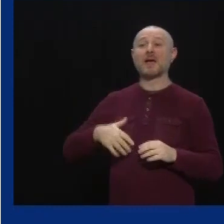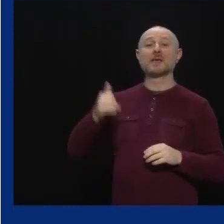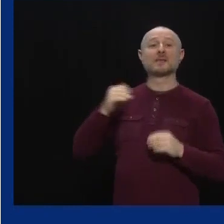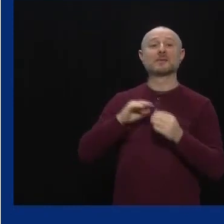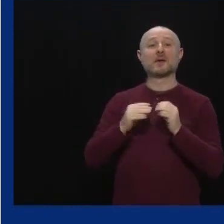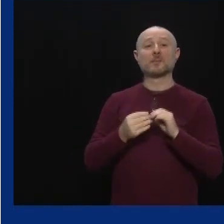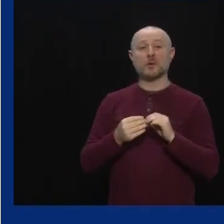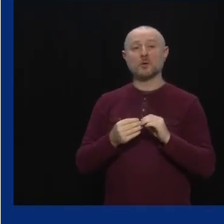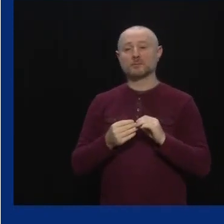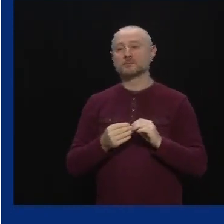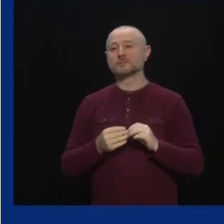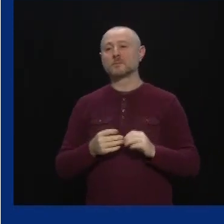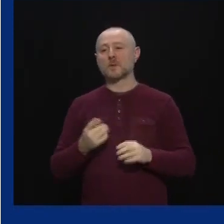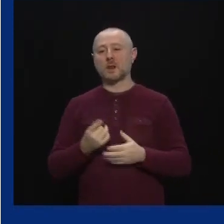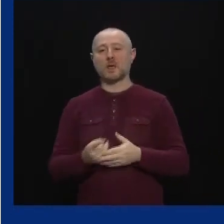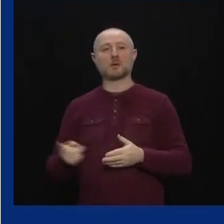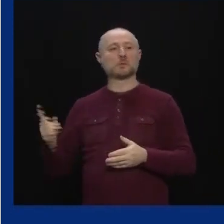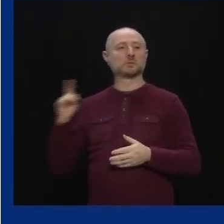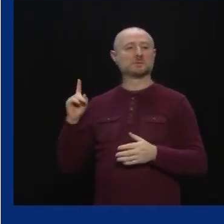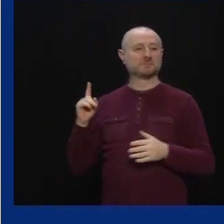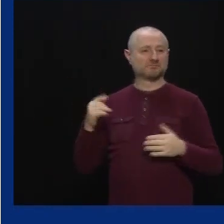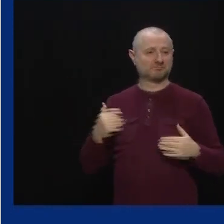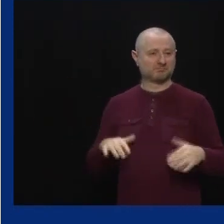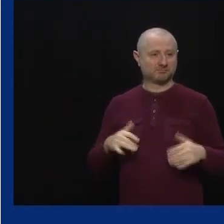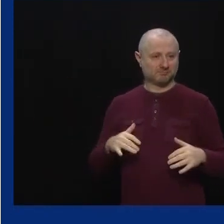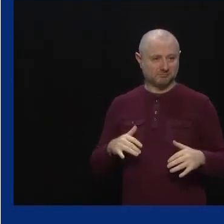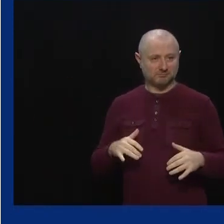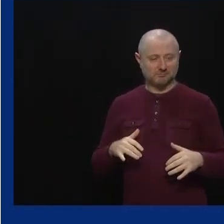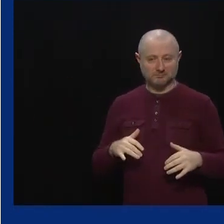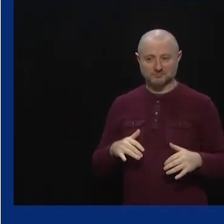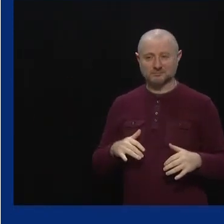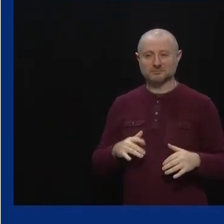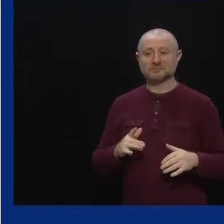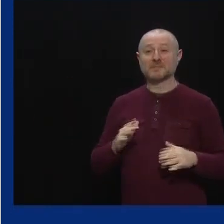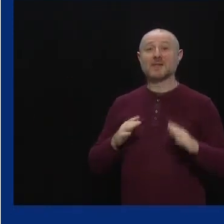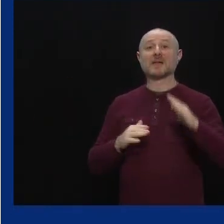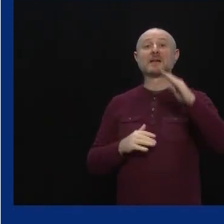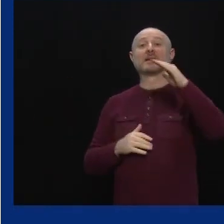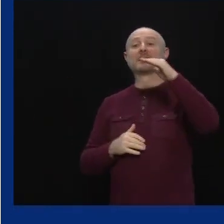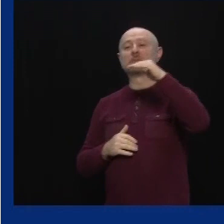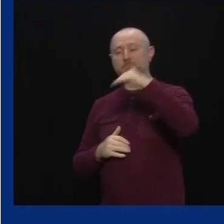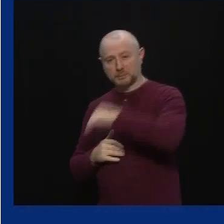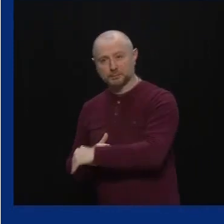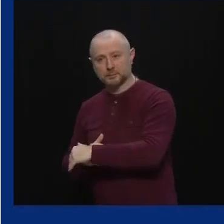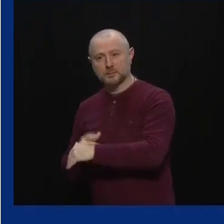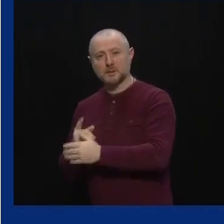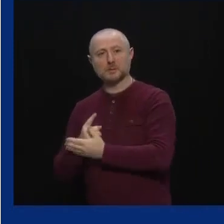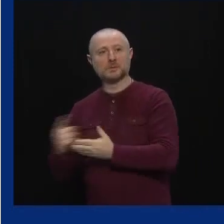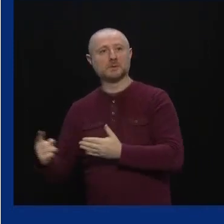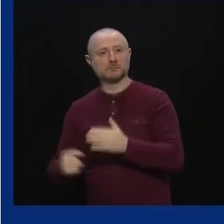CASES STARTING TO DECLINE. 47,000, 49,000, 27 CASES YESTERDAY. OUR HIGHEST POINT WAS HOW LONG AGO?